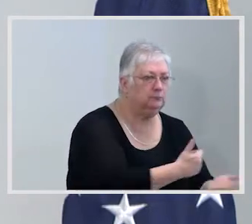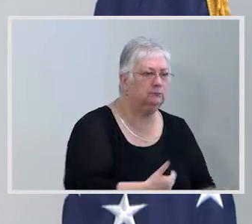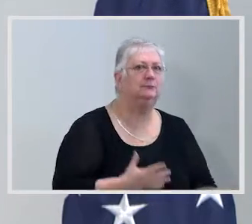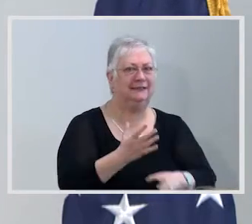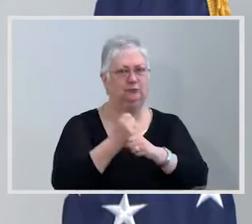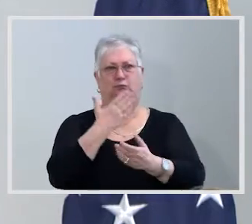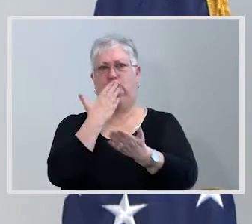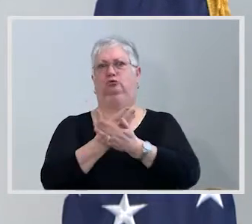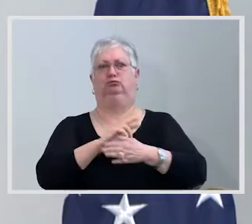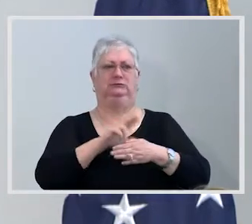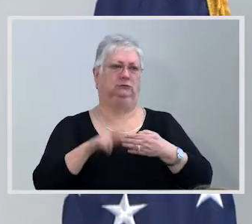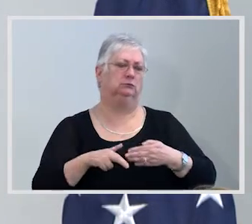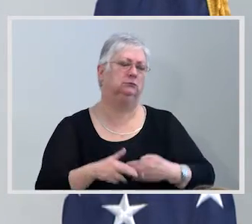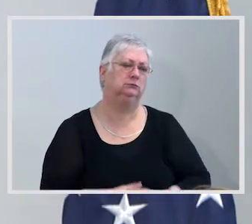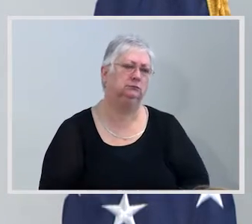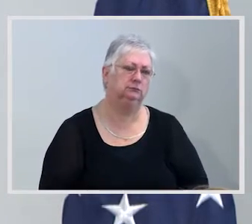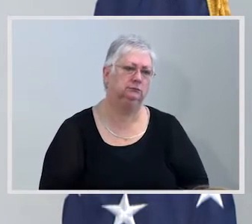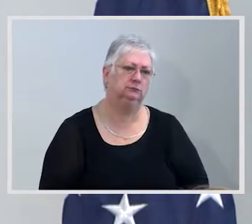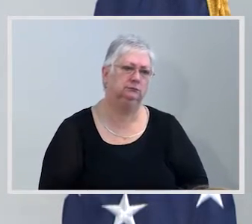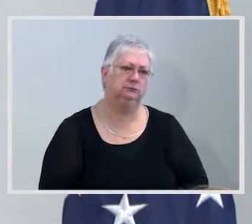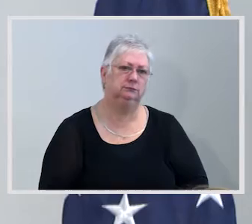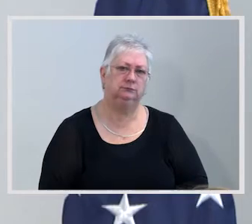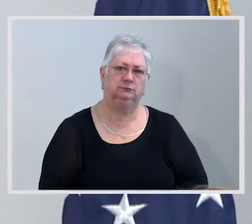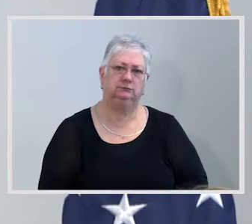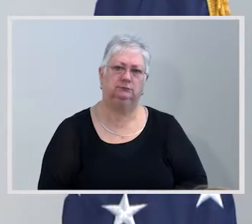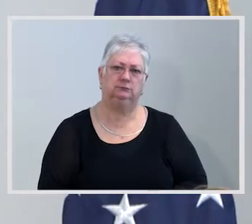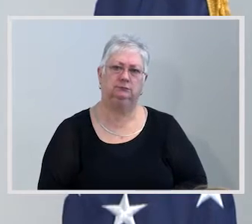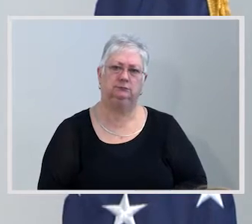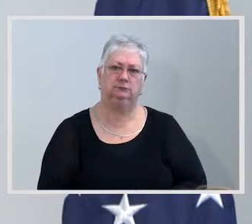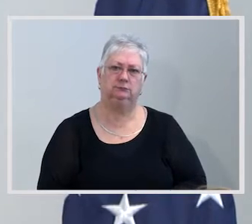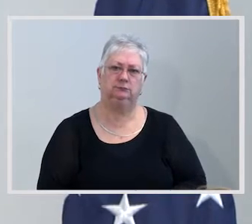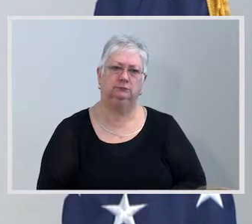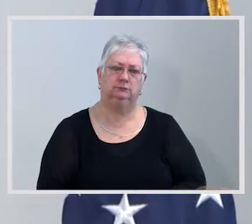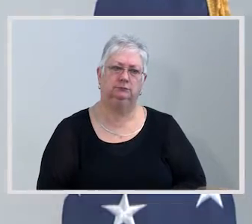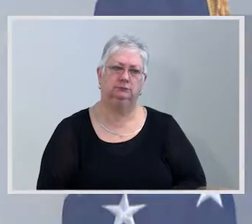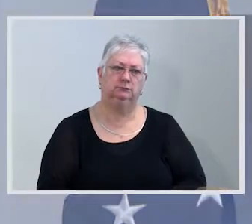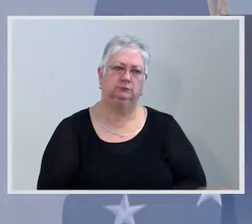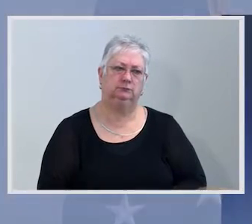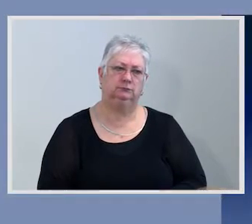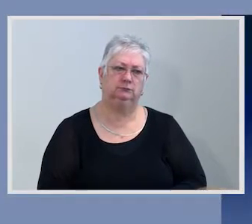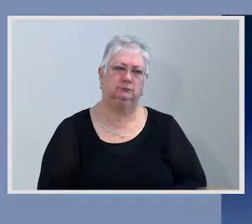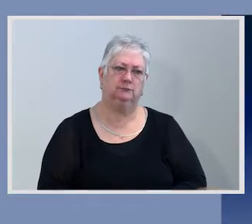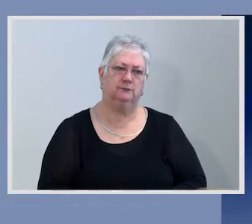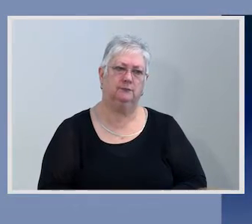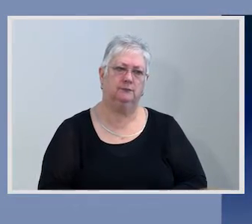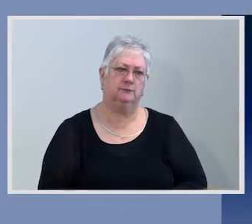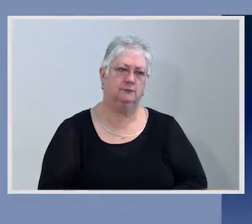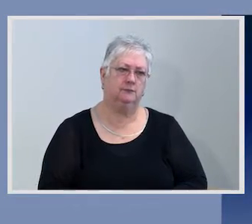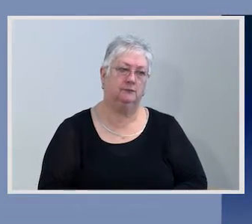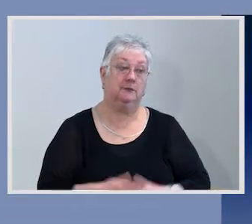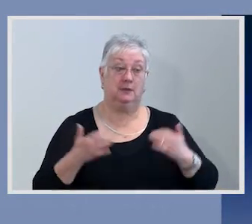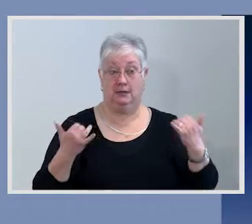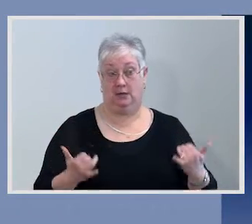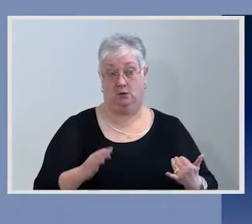NOW, I'M GOING TO TELL YOU A LITTLE BIT HOW OUR BUDGET IS STRUCTURED.